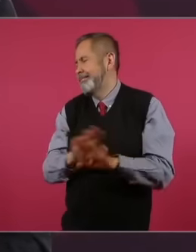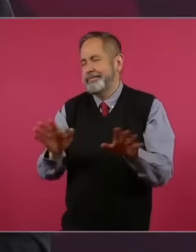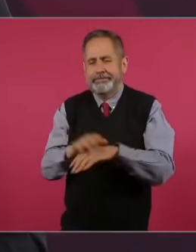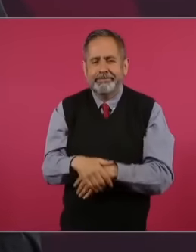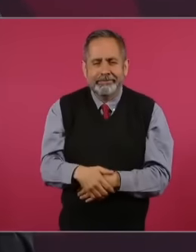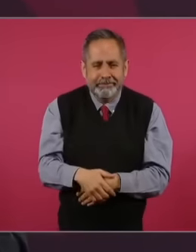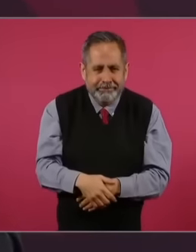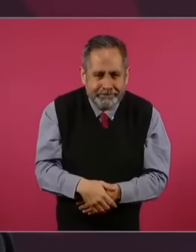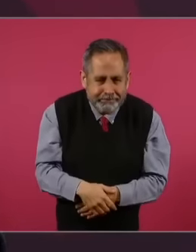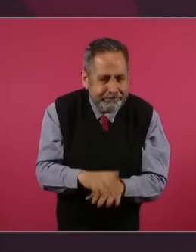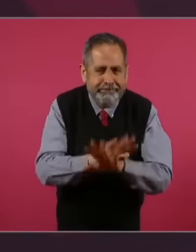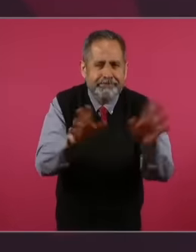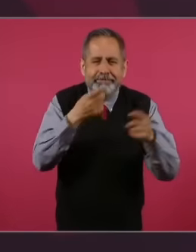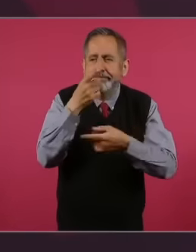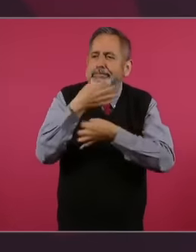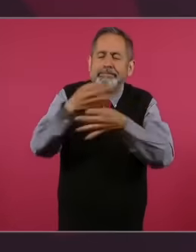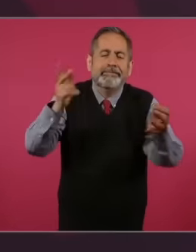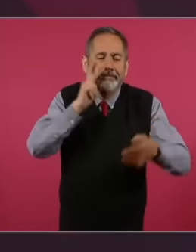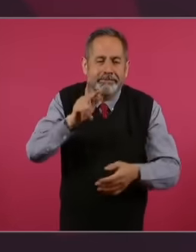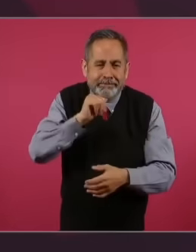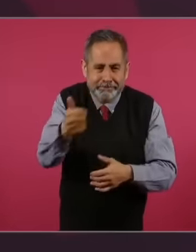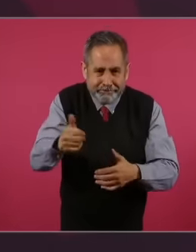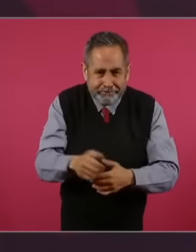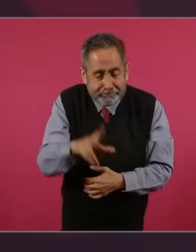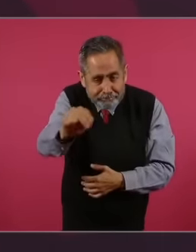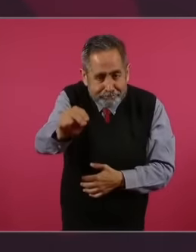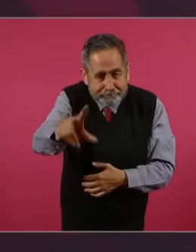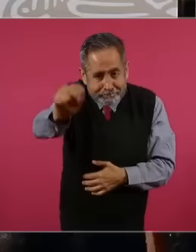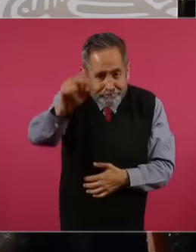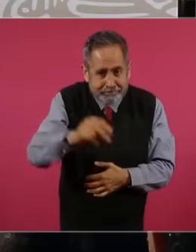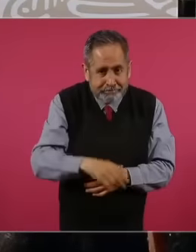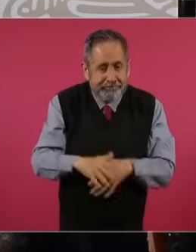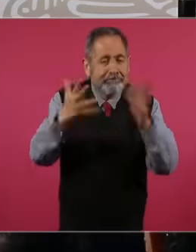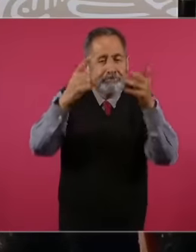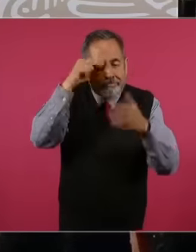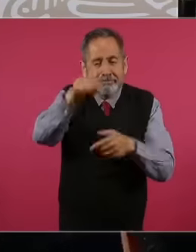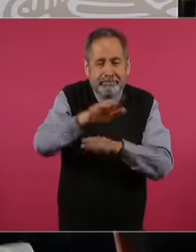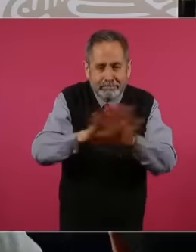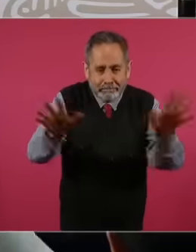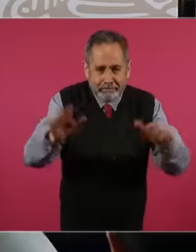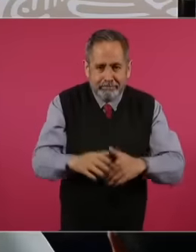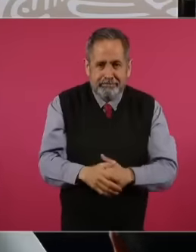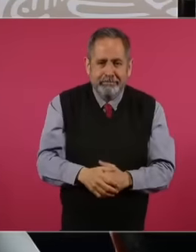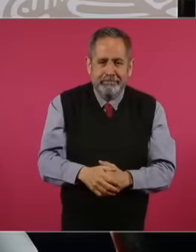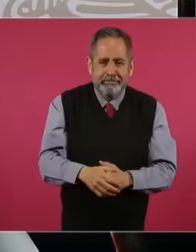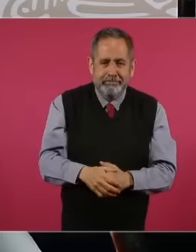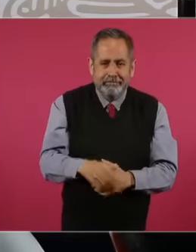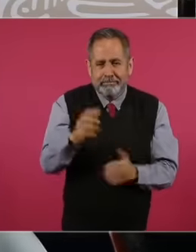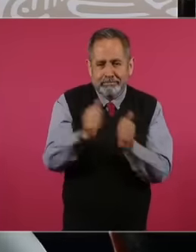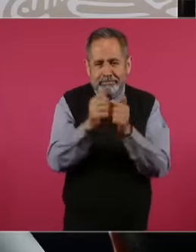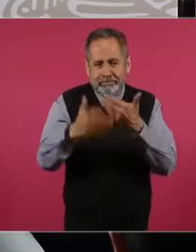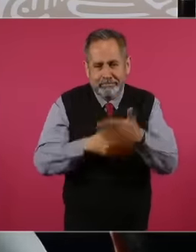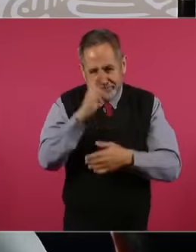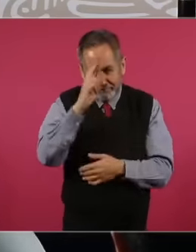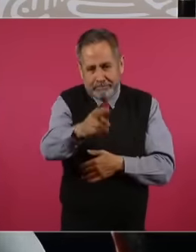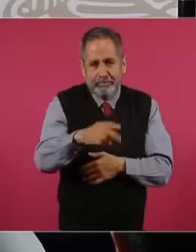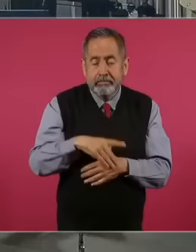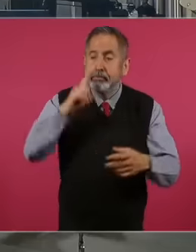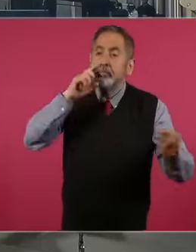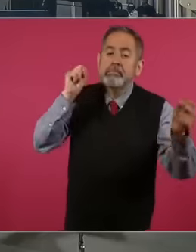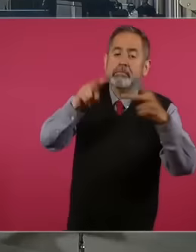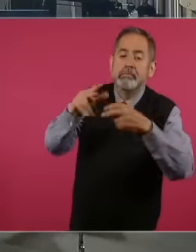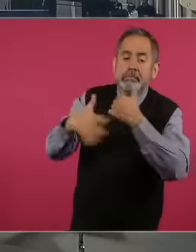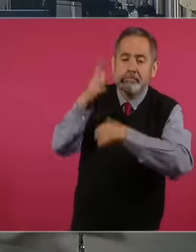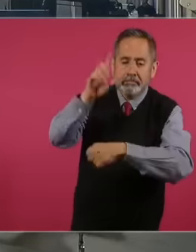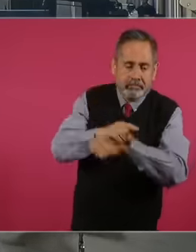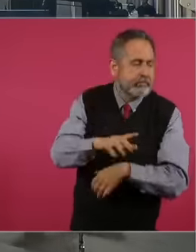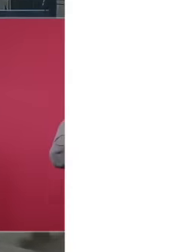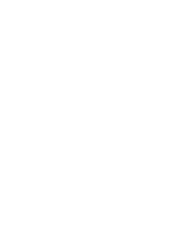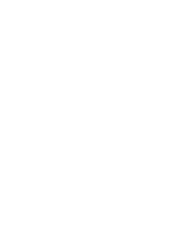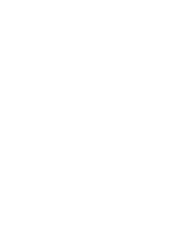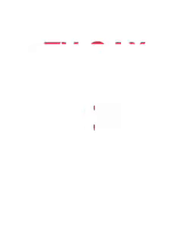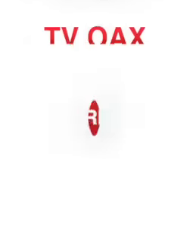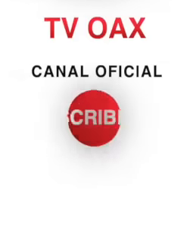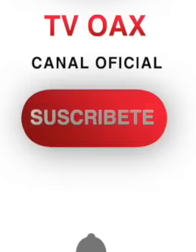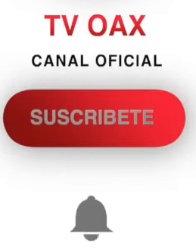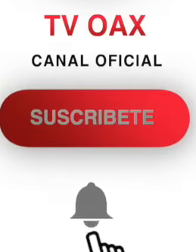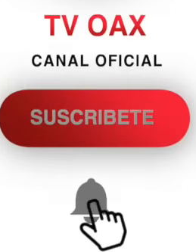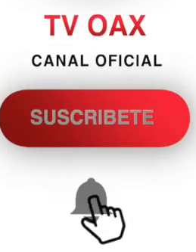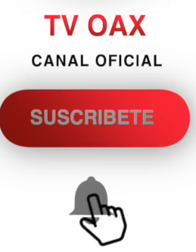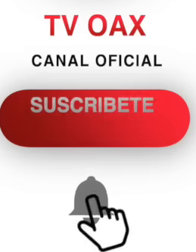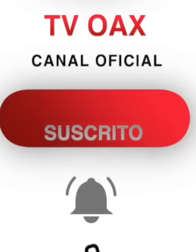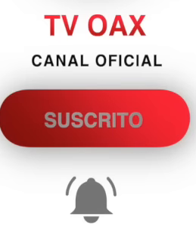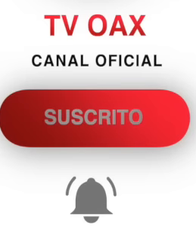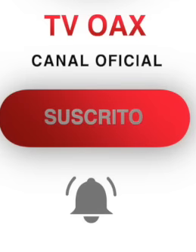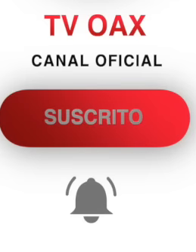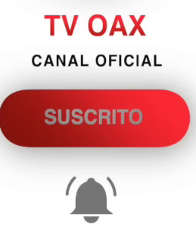go ahead and say no and a round of applause for you and all our respect. See you in 15 days, come on.